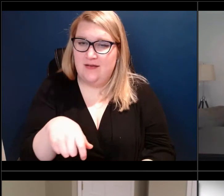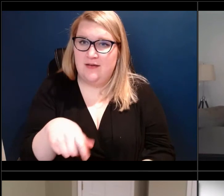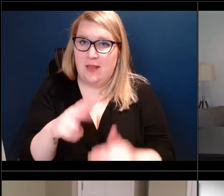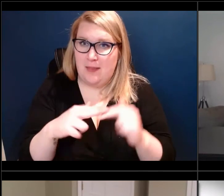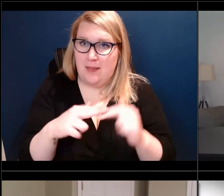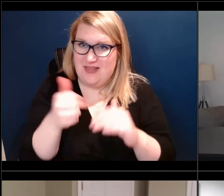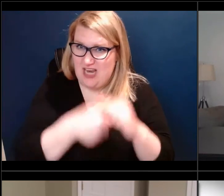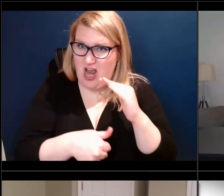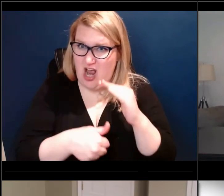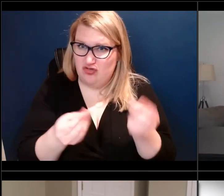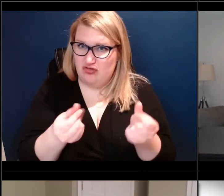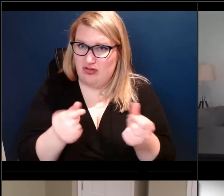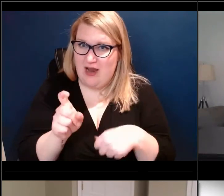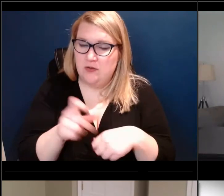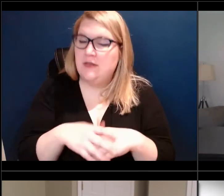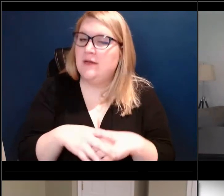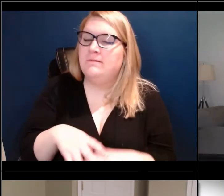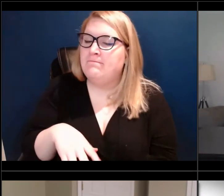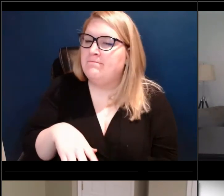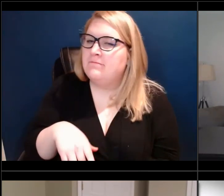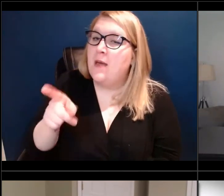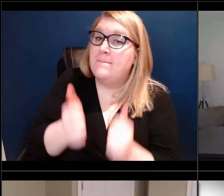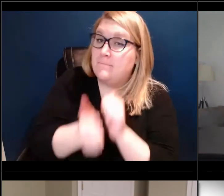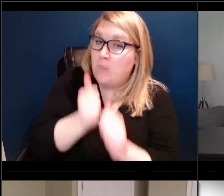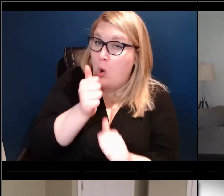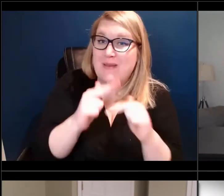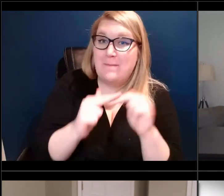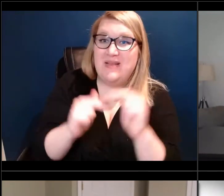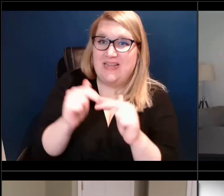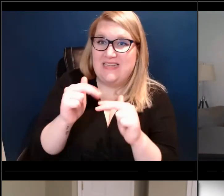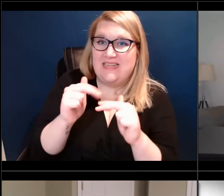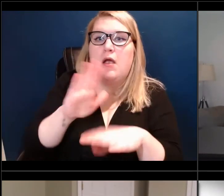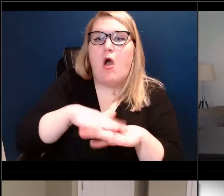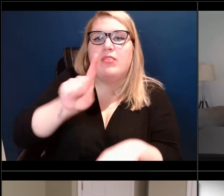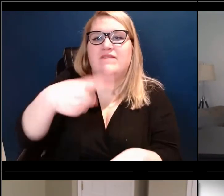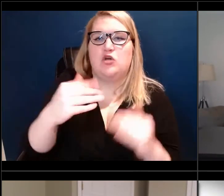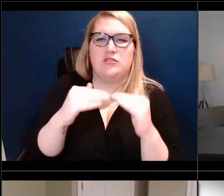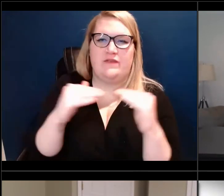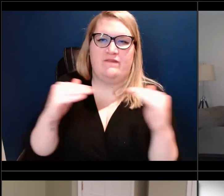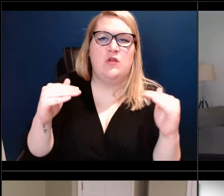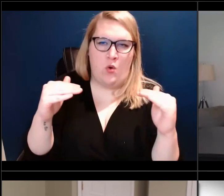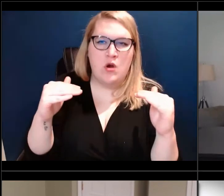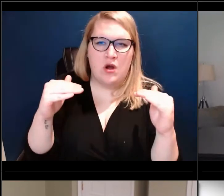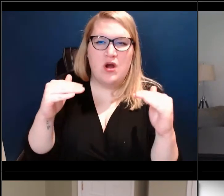Actually are, most of the facility is on the first floor. It's a pretty expansive,